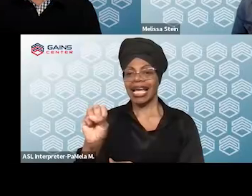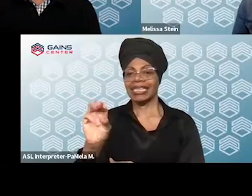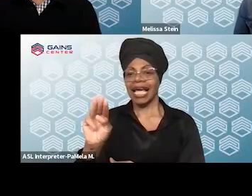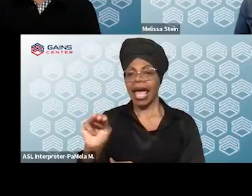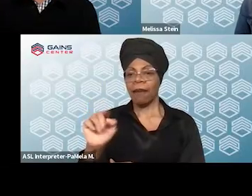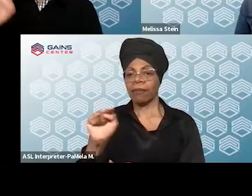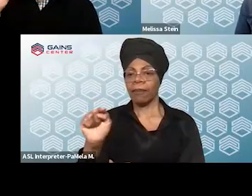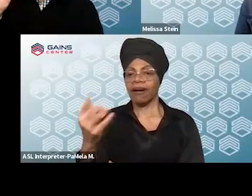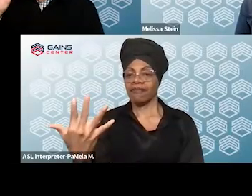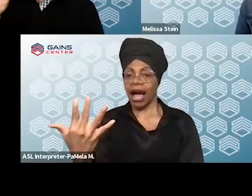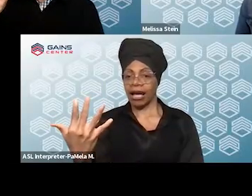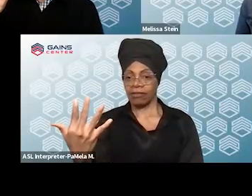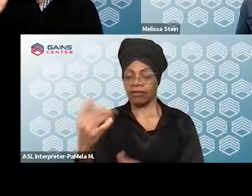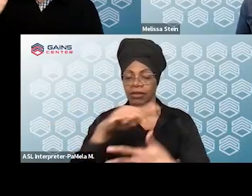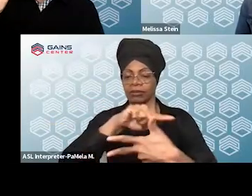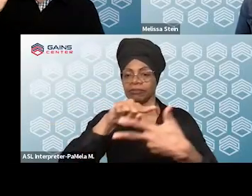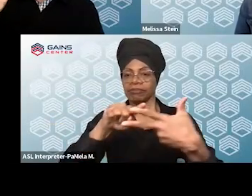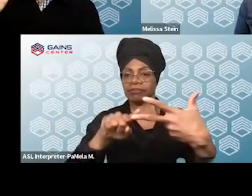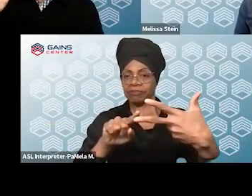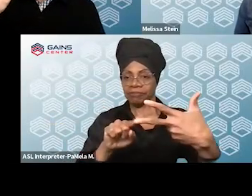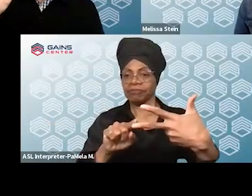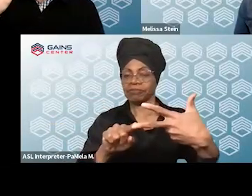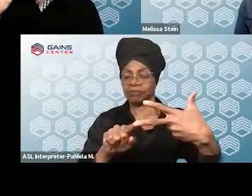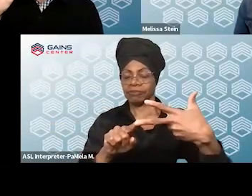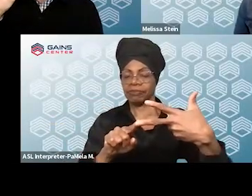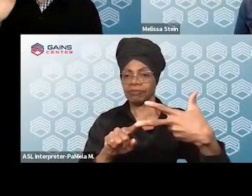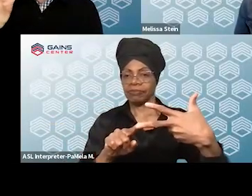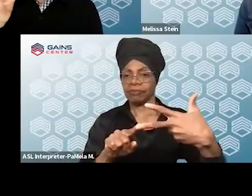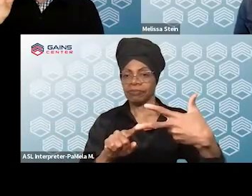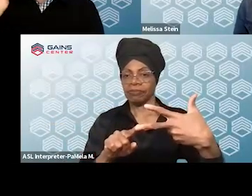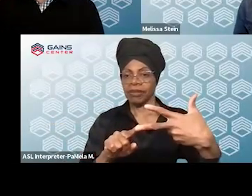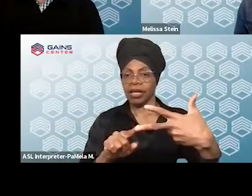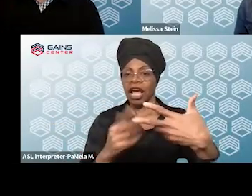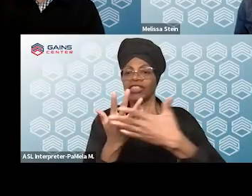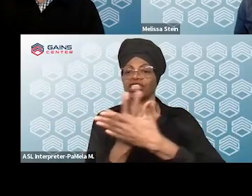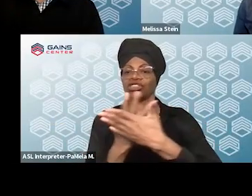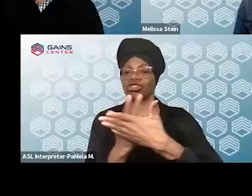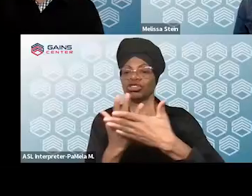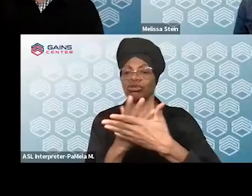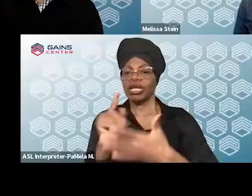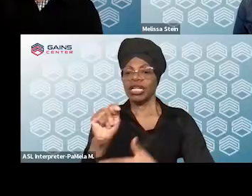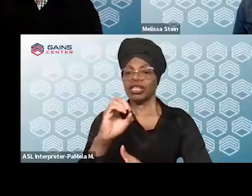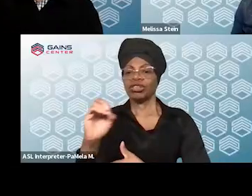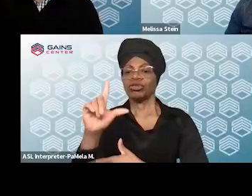Those three are screening tools for the prevalence of trauma.